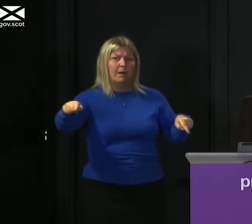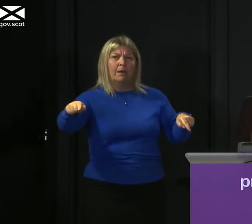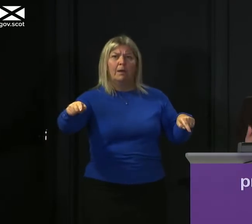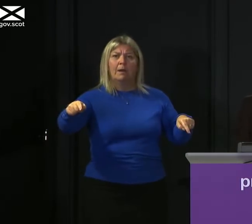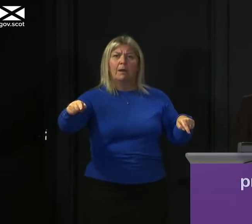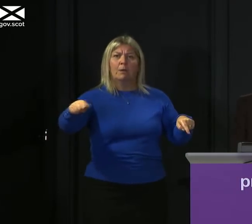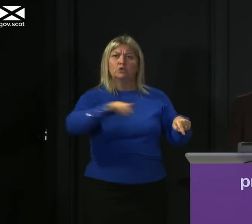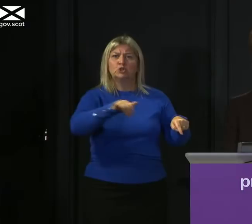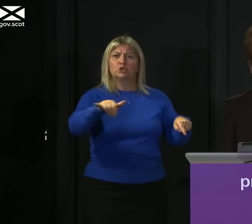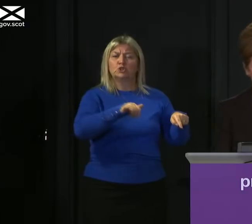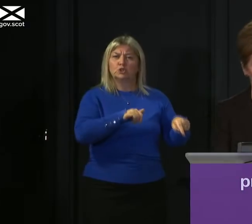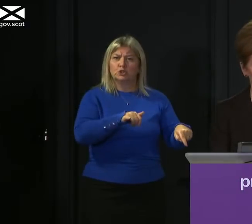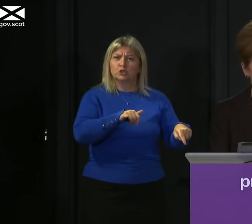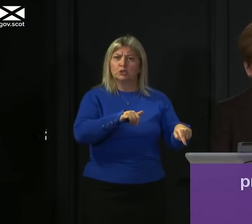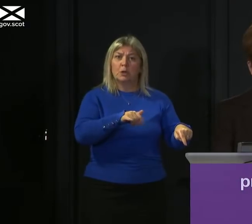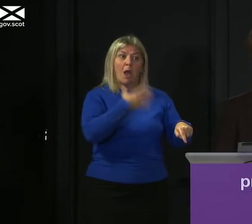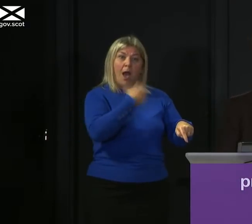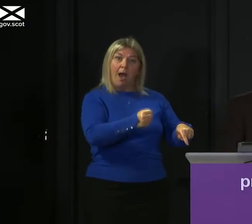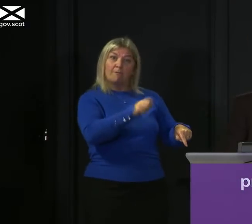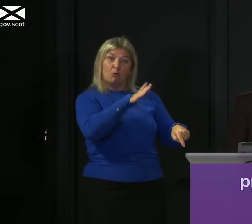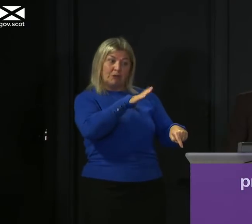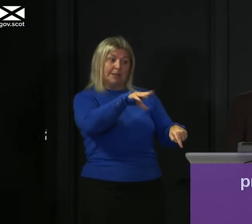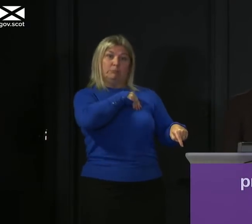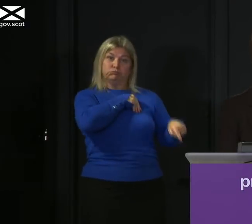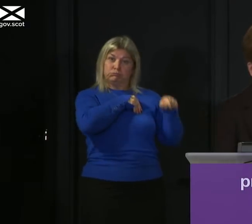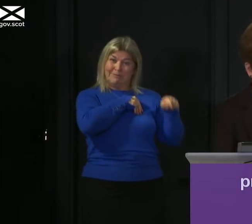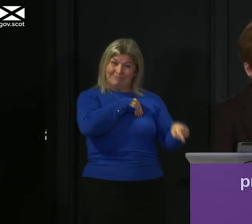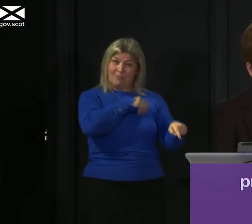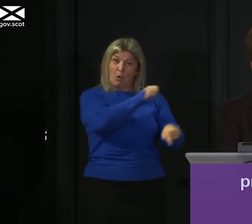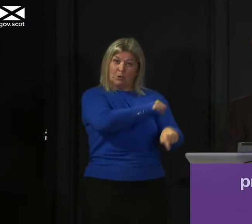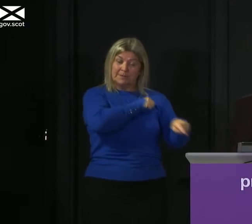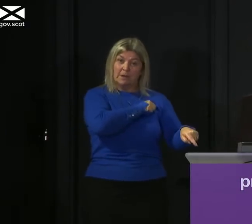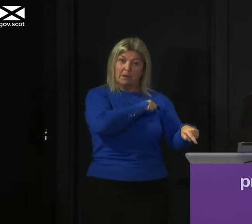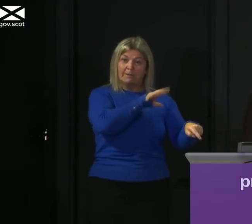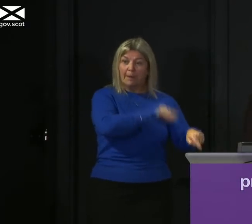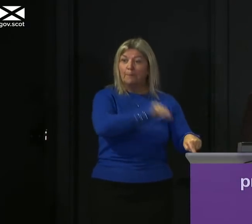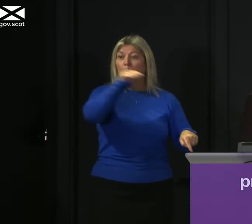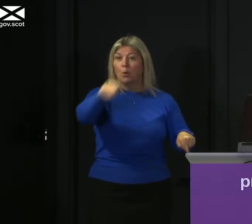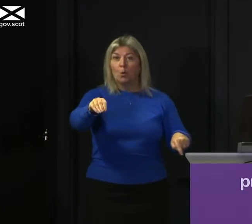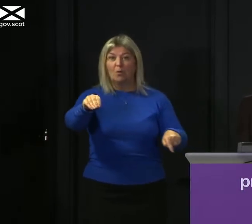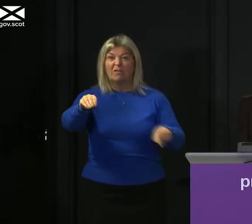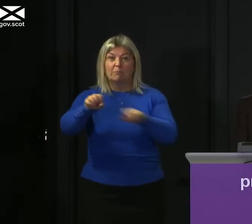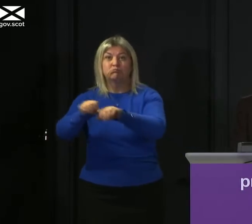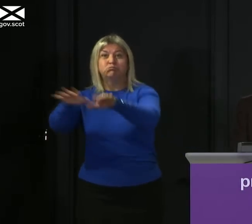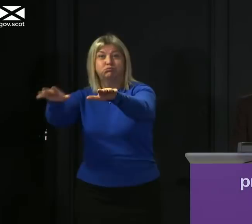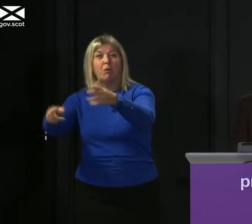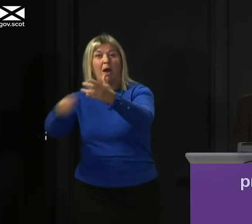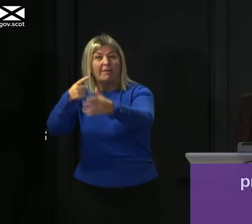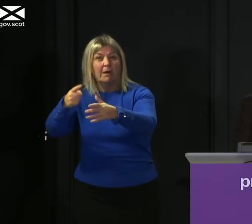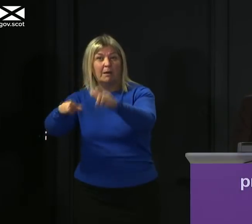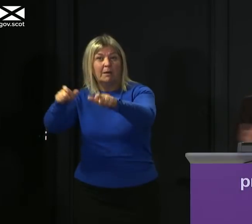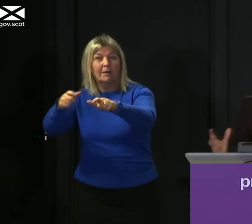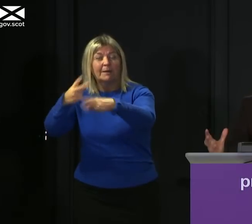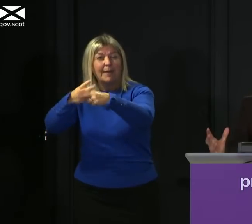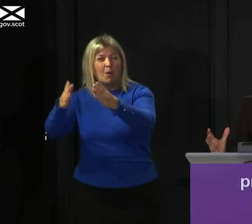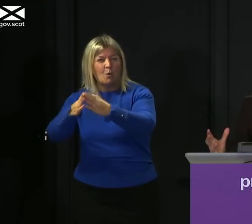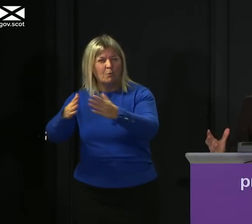We had hoped that that work would conclude by the end of September, so by now. But because of the